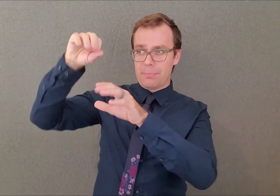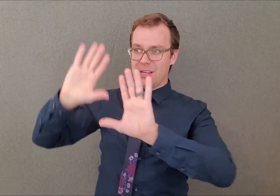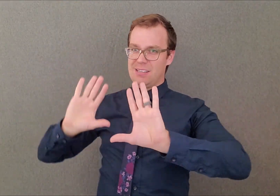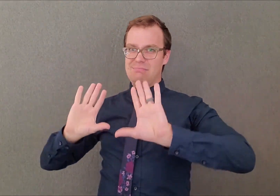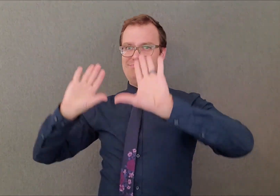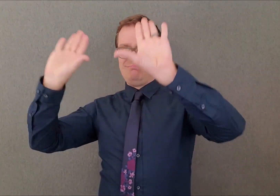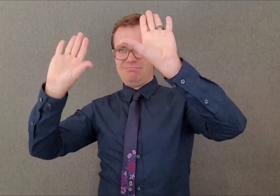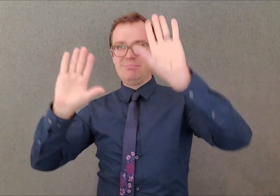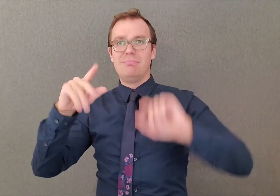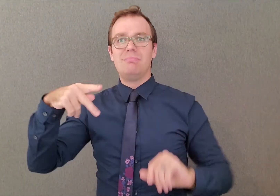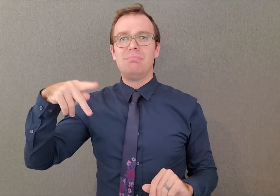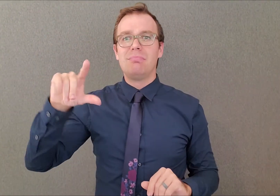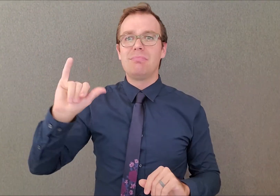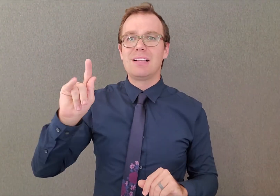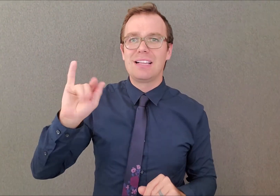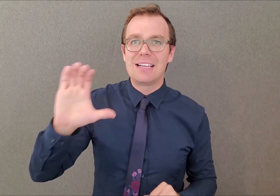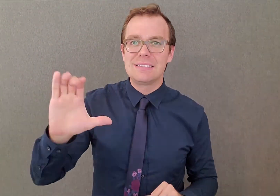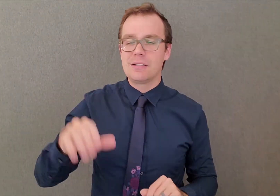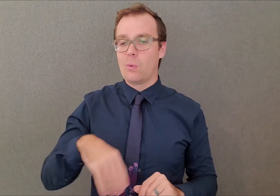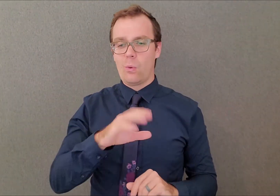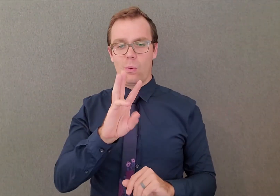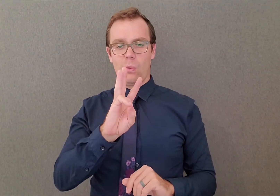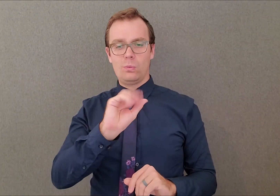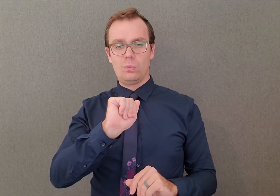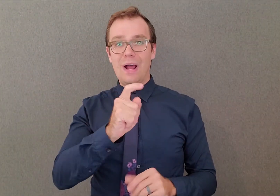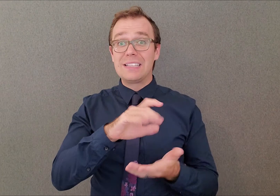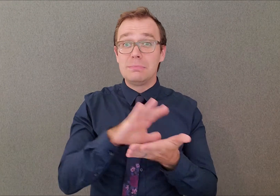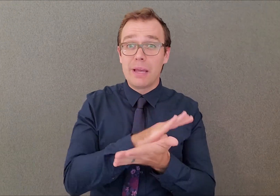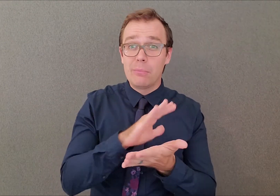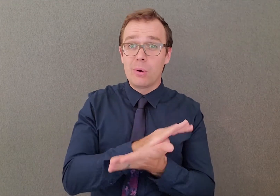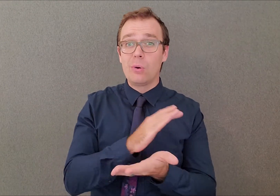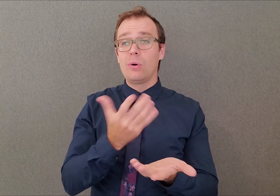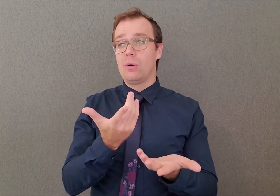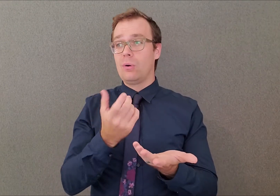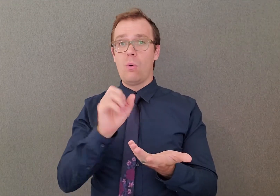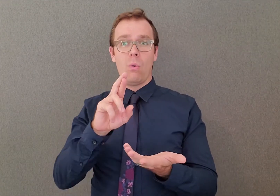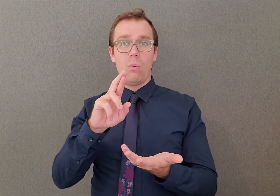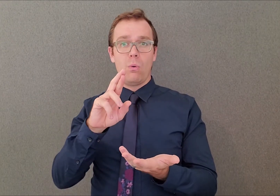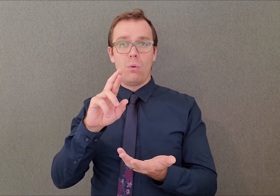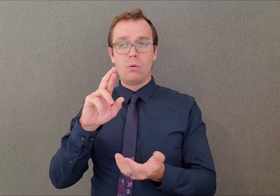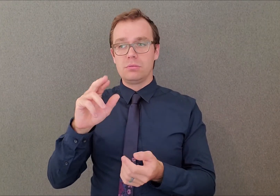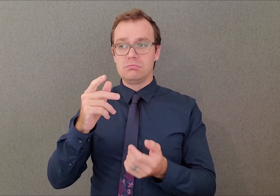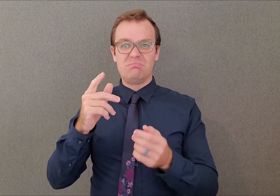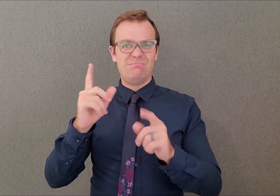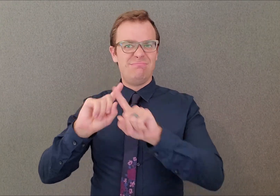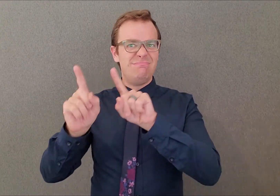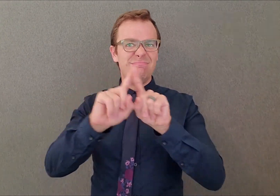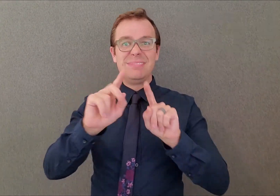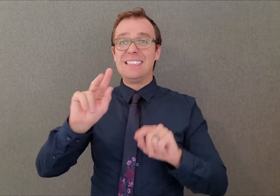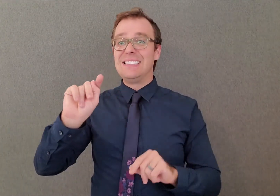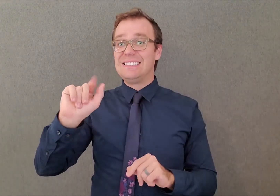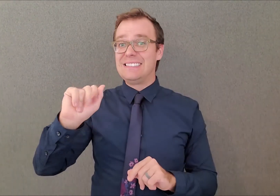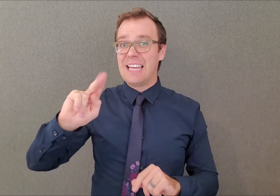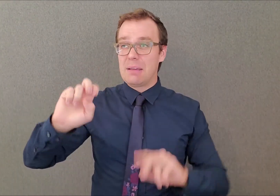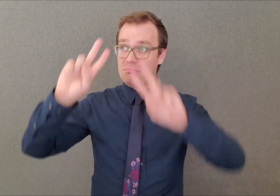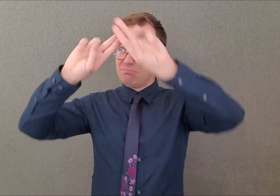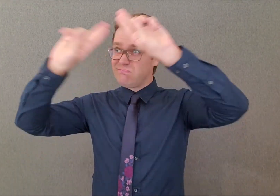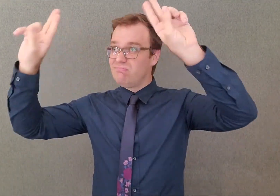and plastic sheeting, wax paper, or aluminum wrap. Fill cracks and holes in the room,